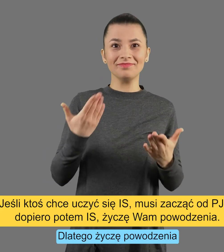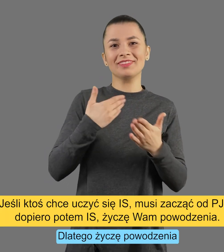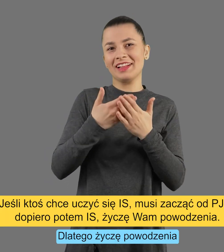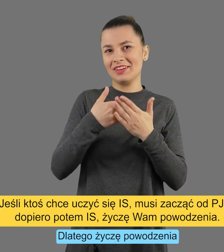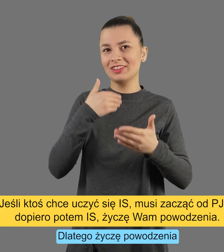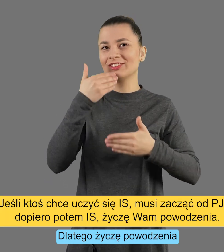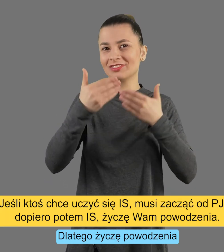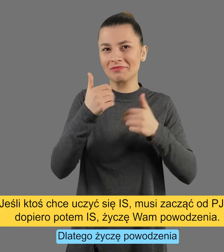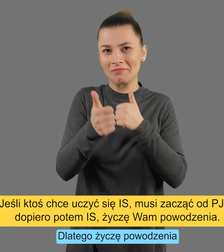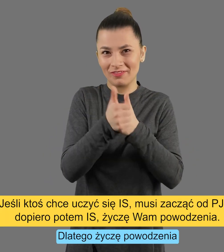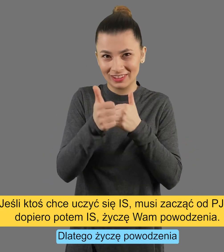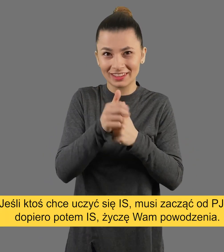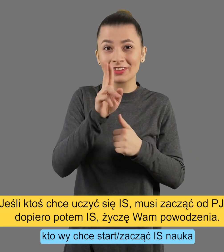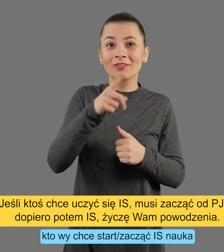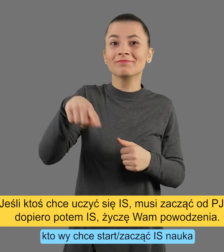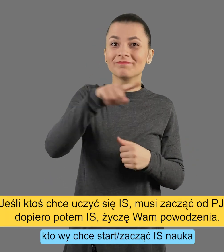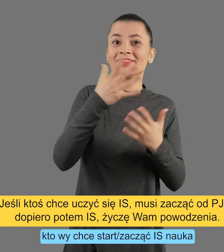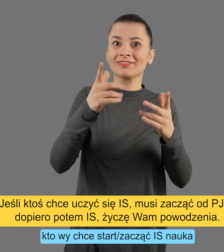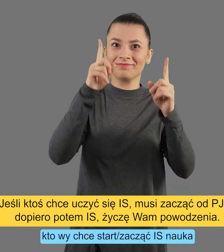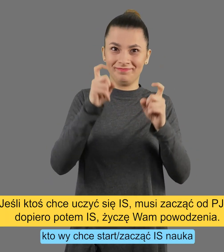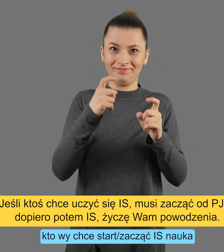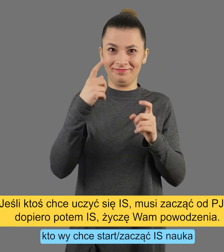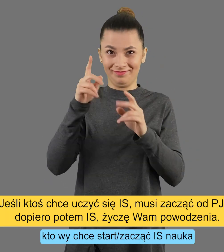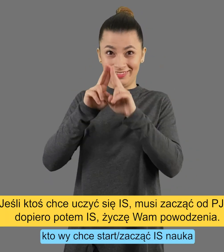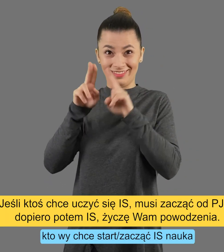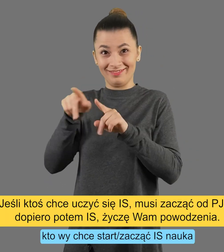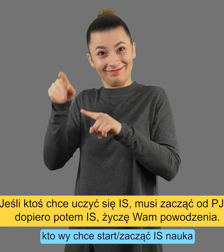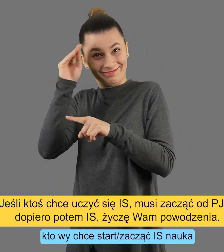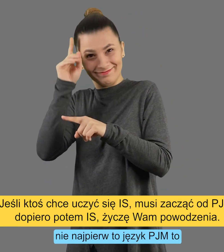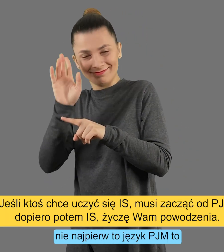If someone wants to learn IS, must start with the sign language of his country,